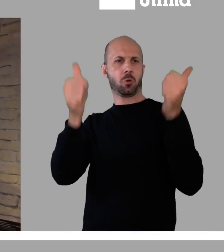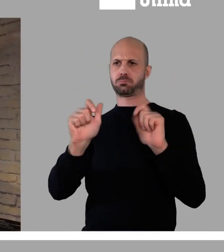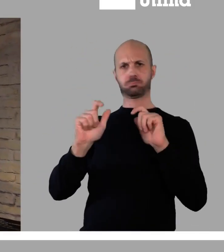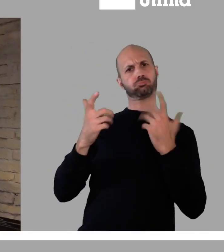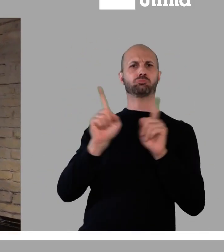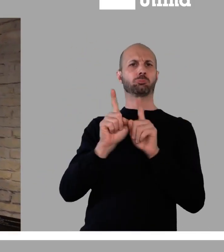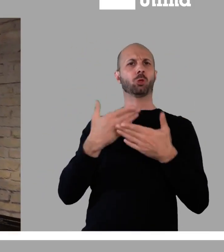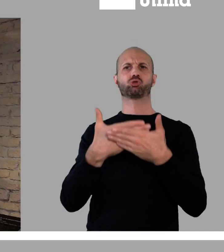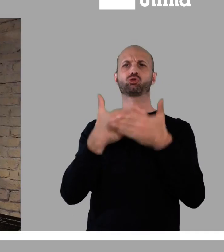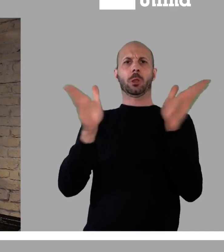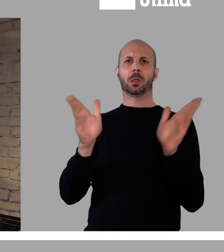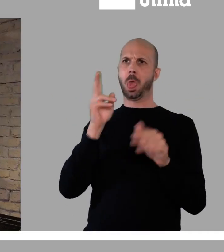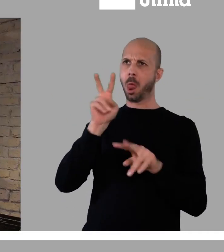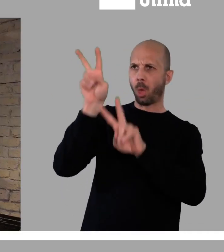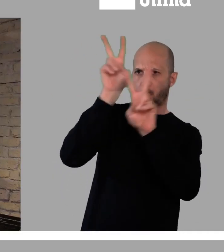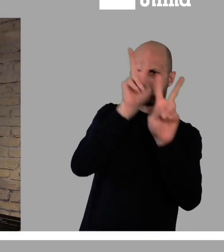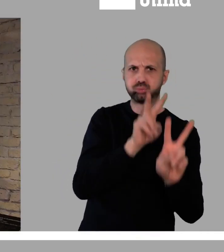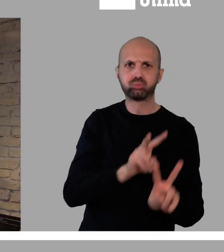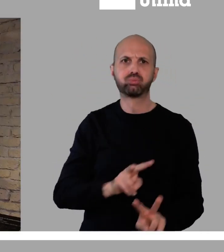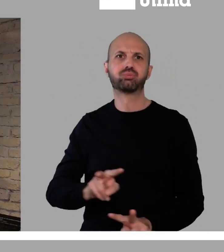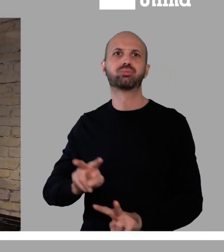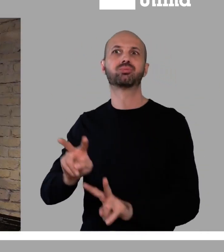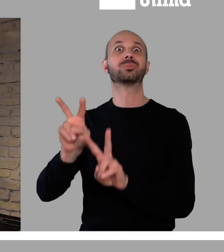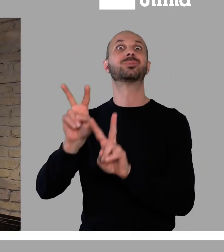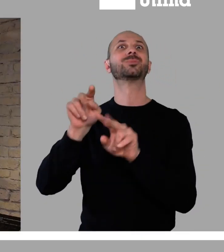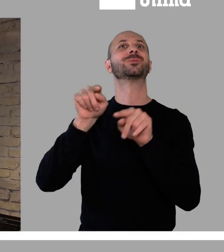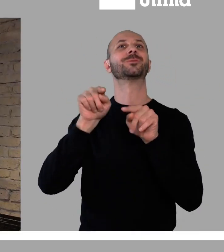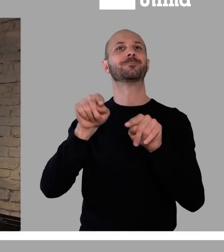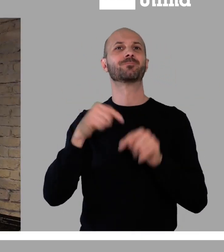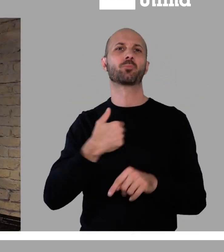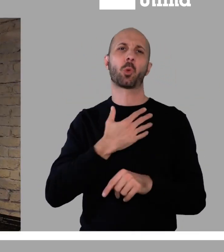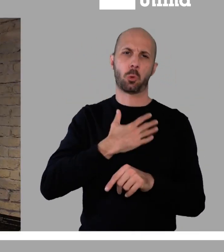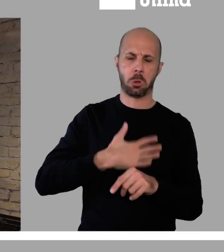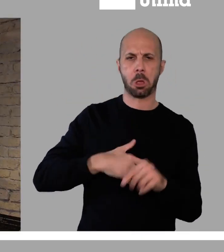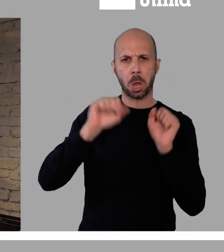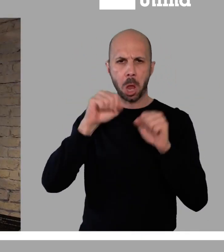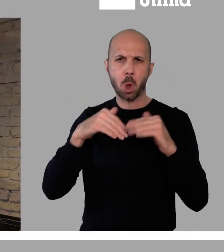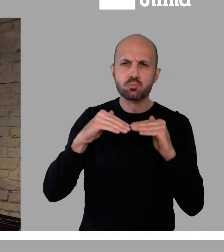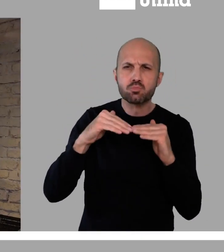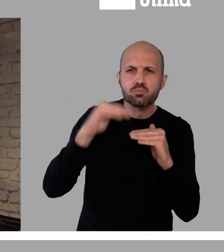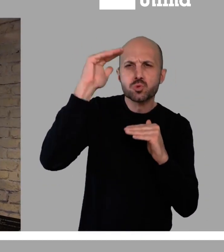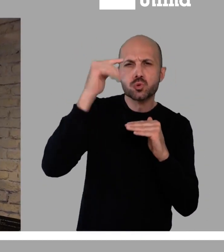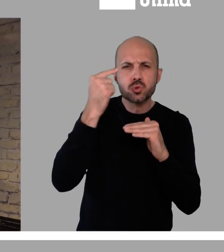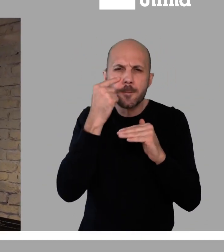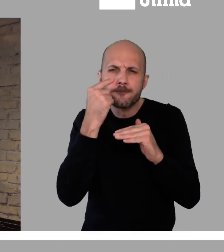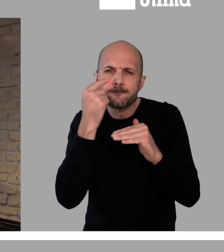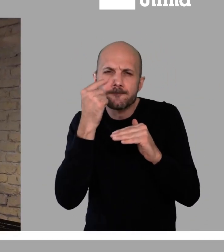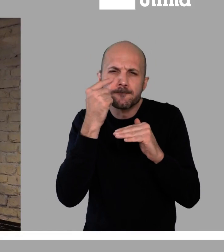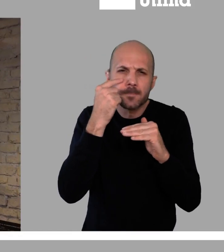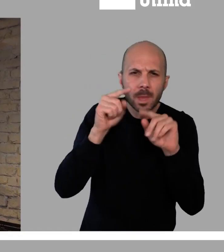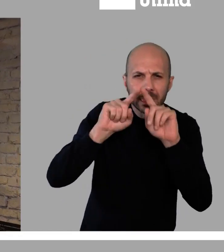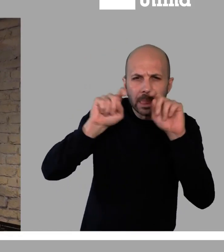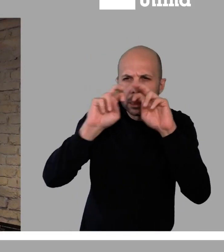of a first glance. Then if we want to better define